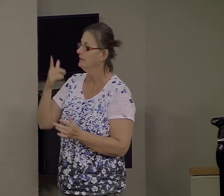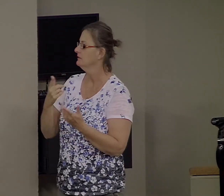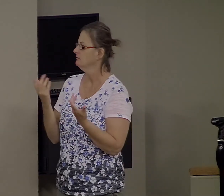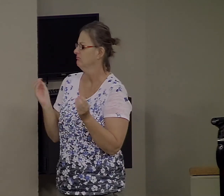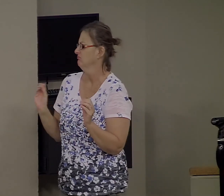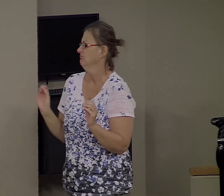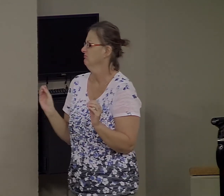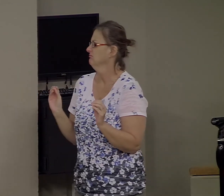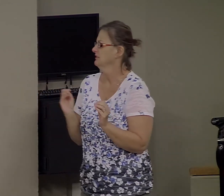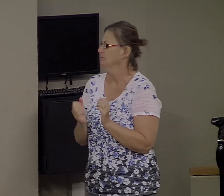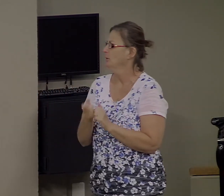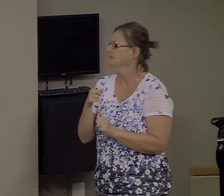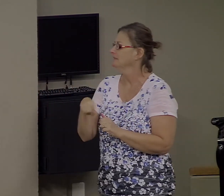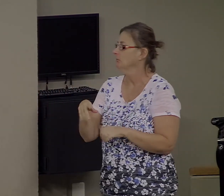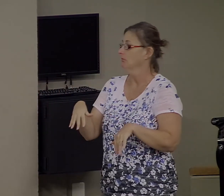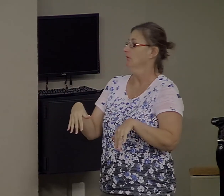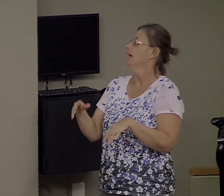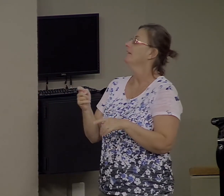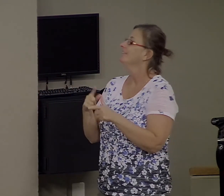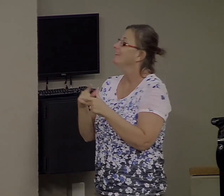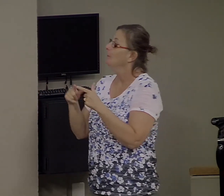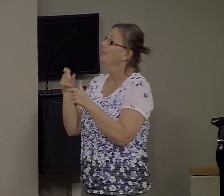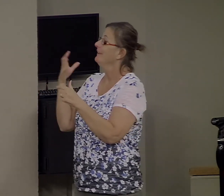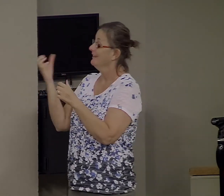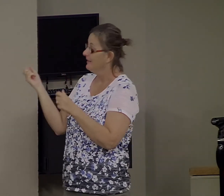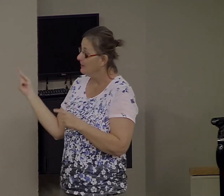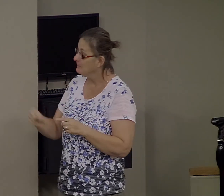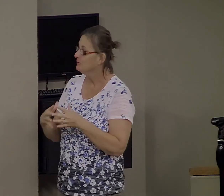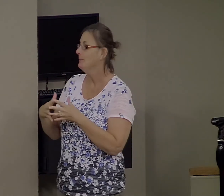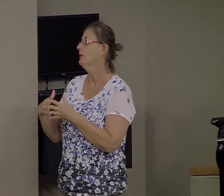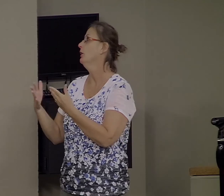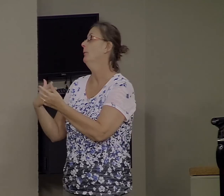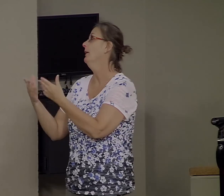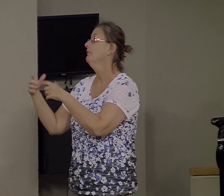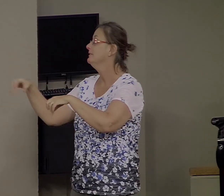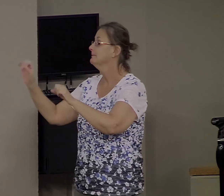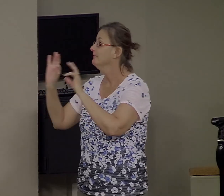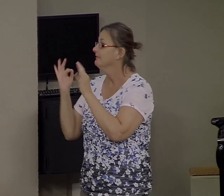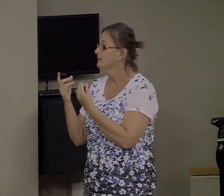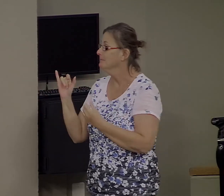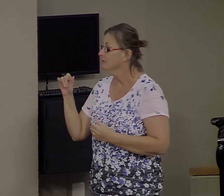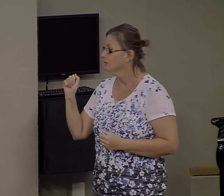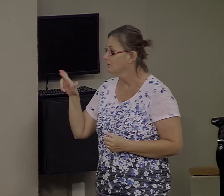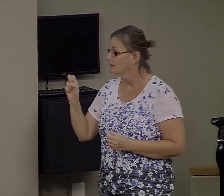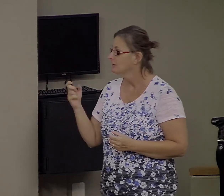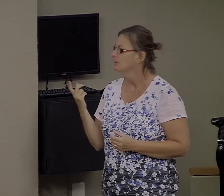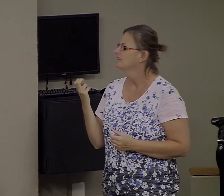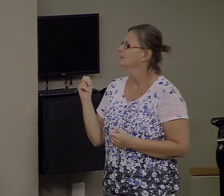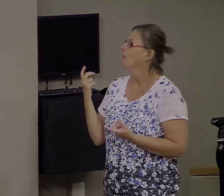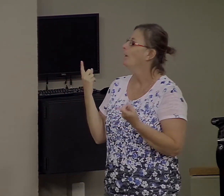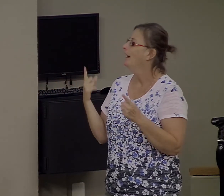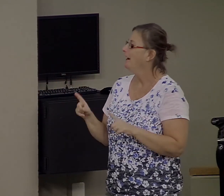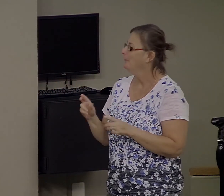you can do this or even if they said you might go to a new mom and dad and then if they come to the U.S. or wherever their adopted families